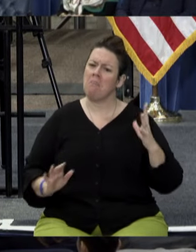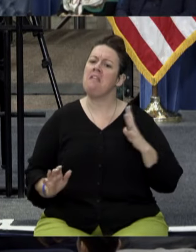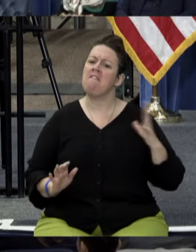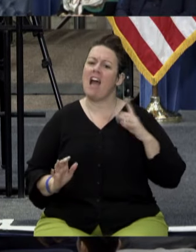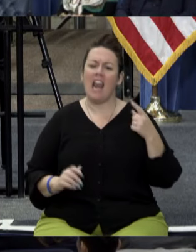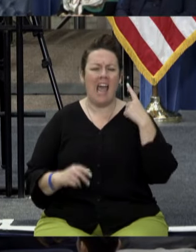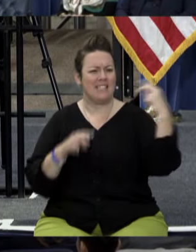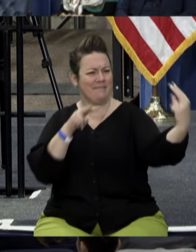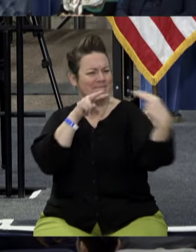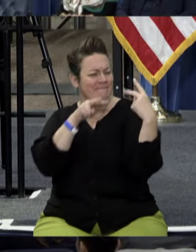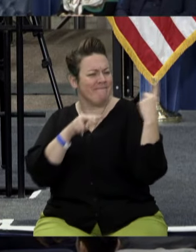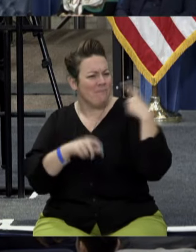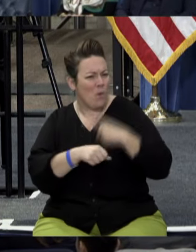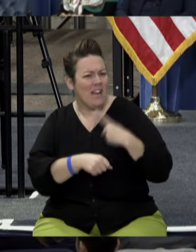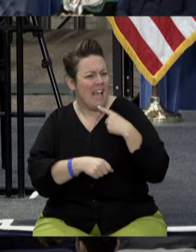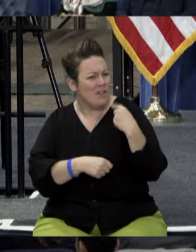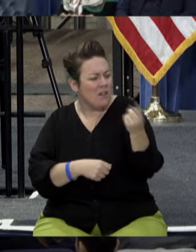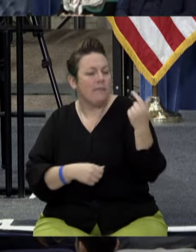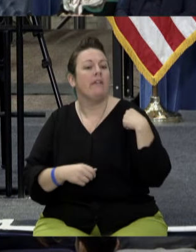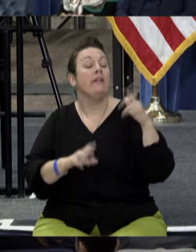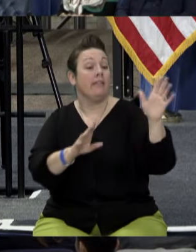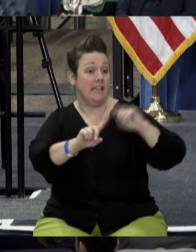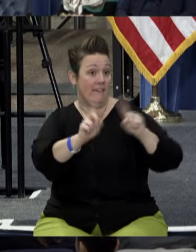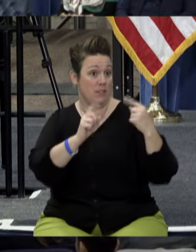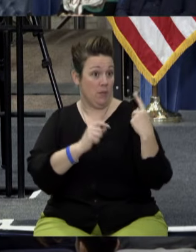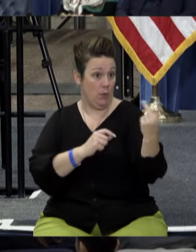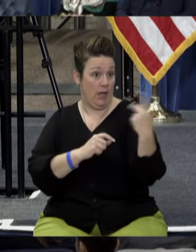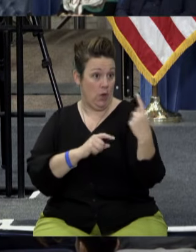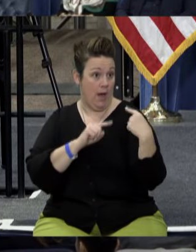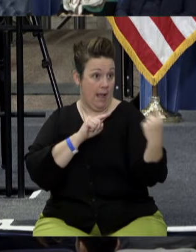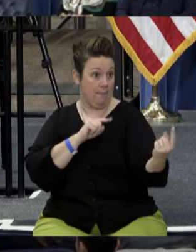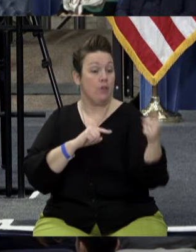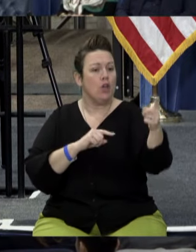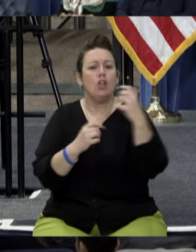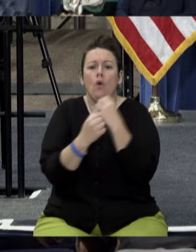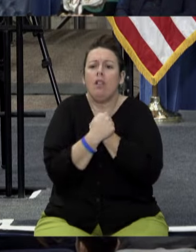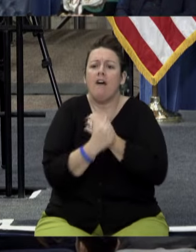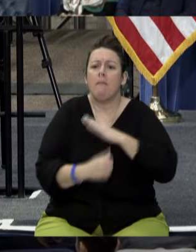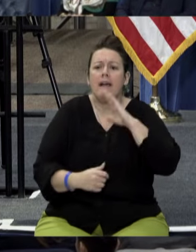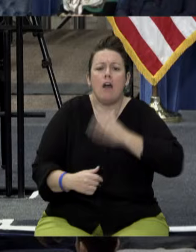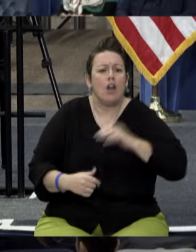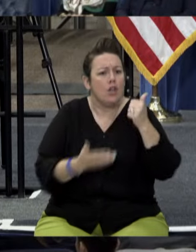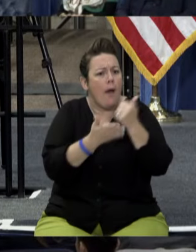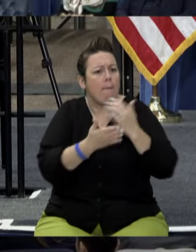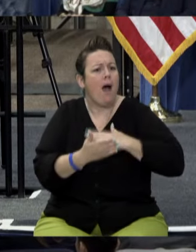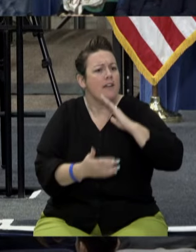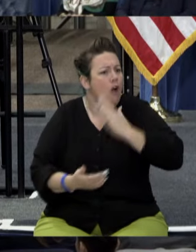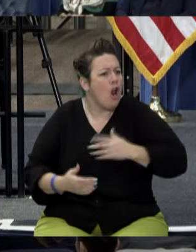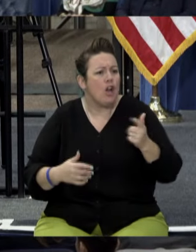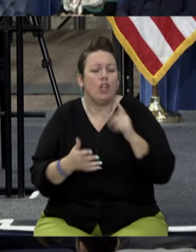and I said this. I said, here's the difference between you and I. You can love my daughter, you can help my daughter, you can be out with her all day. But I said,